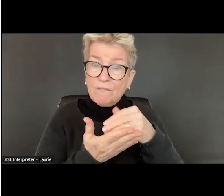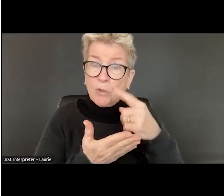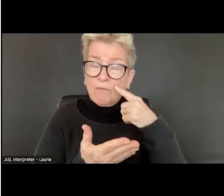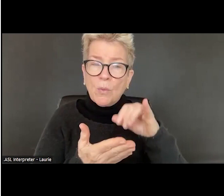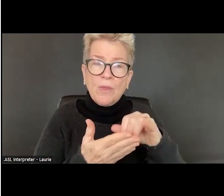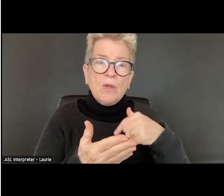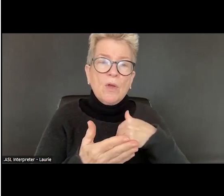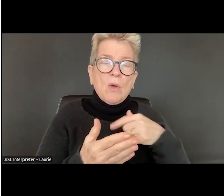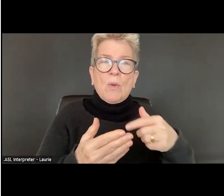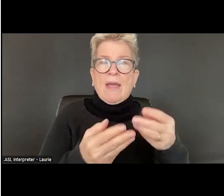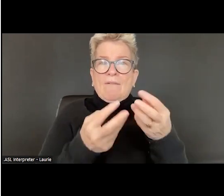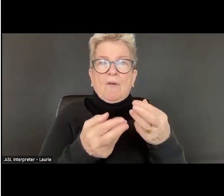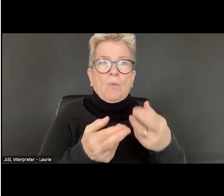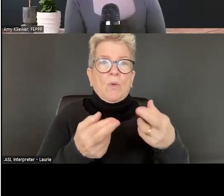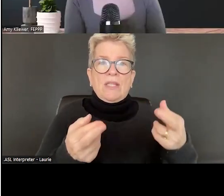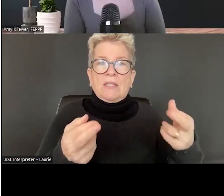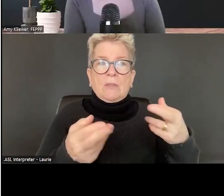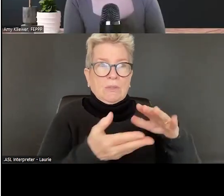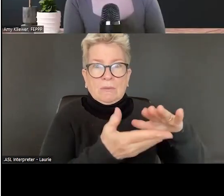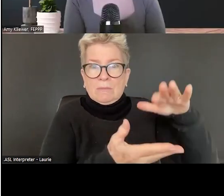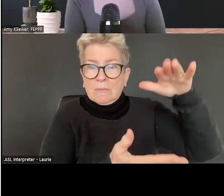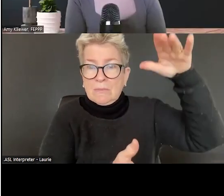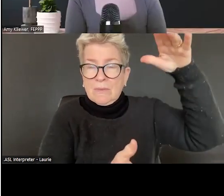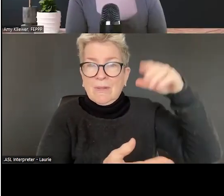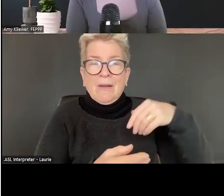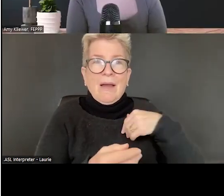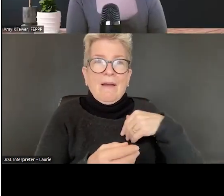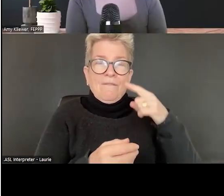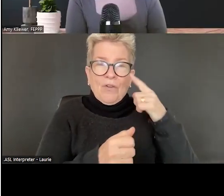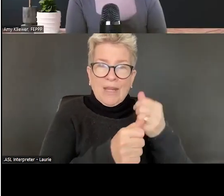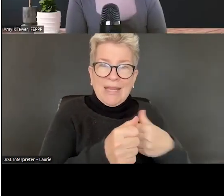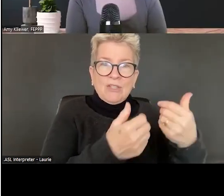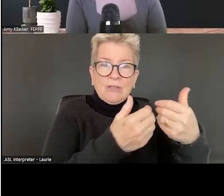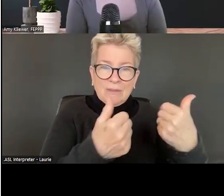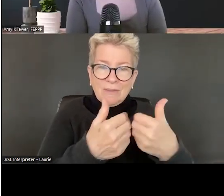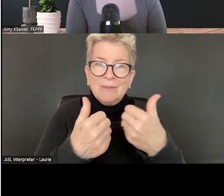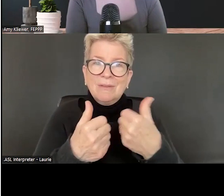these resources sorted by grade band on our website, and really worked hard to build